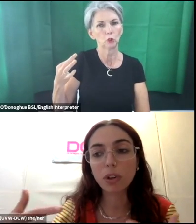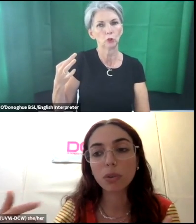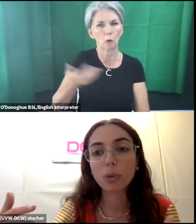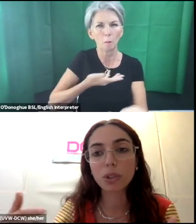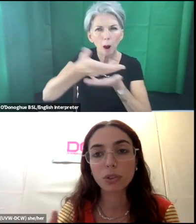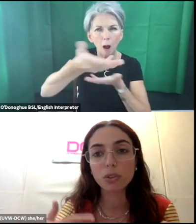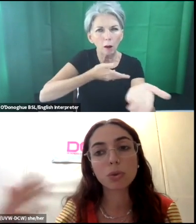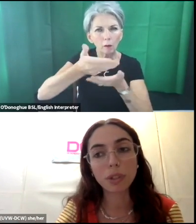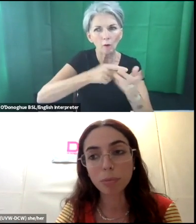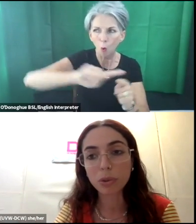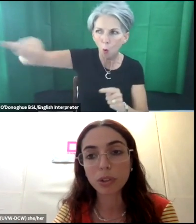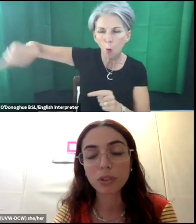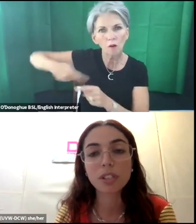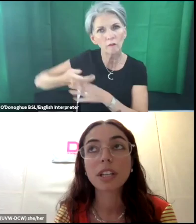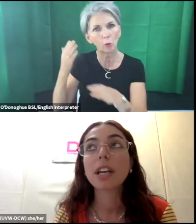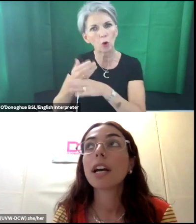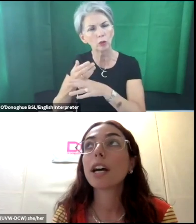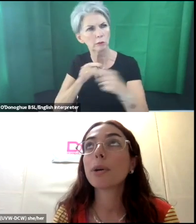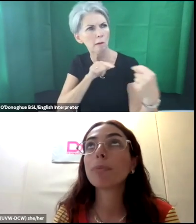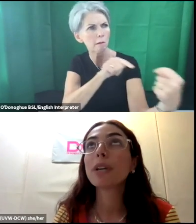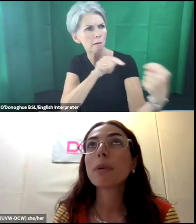of all the workers to your employers.